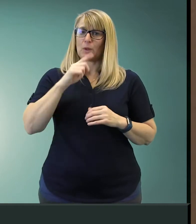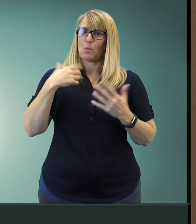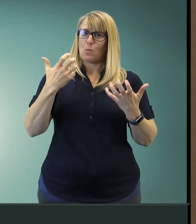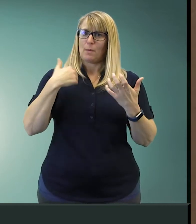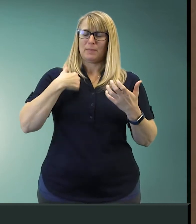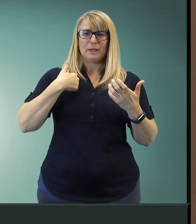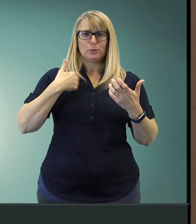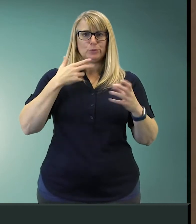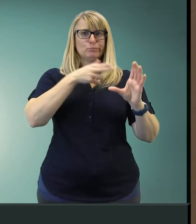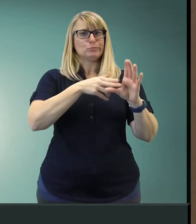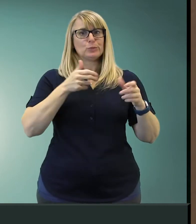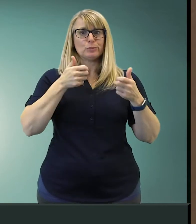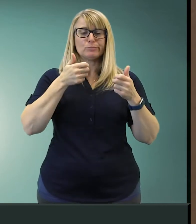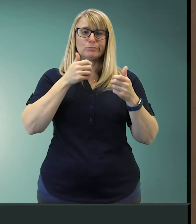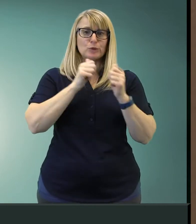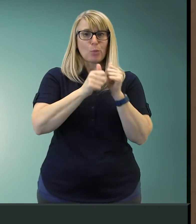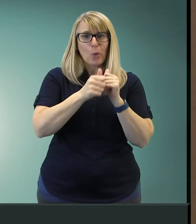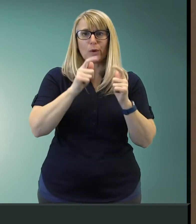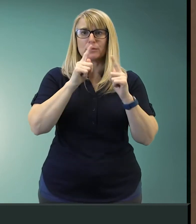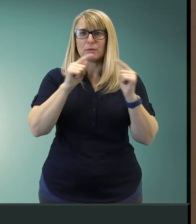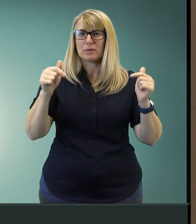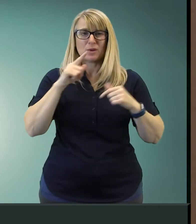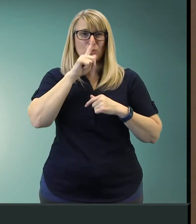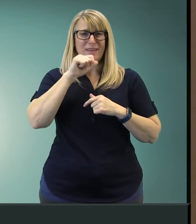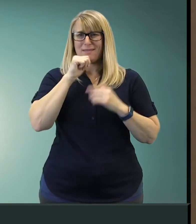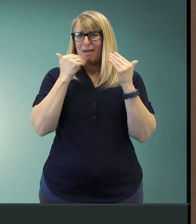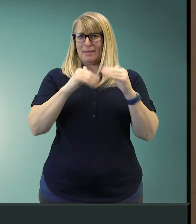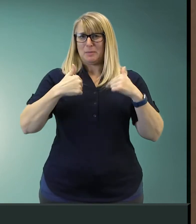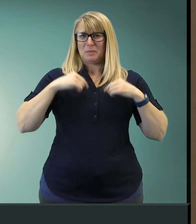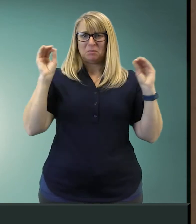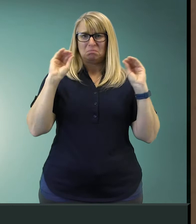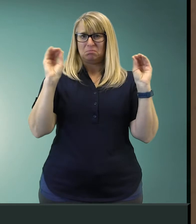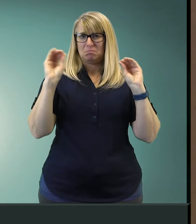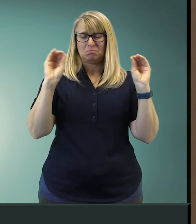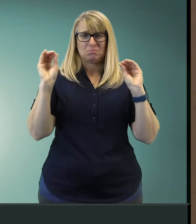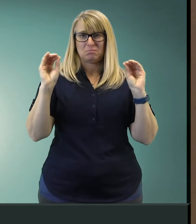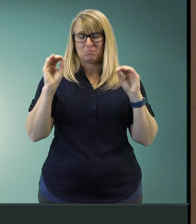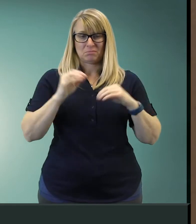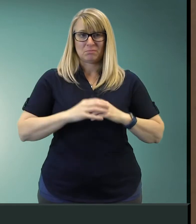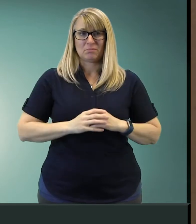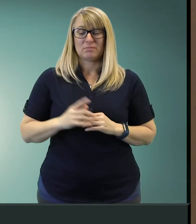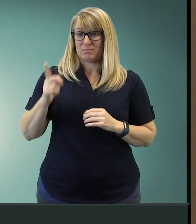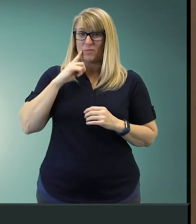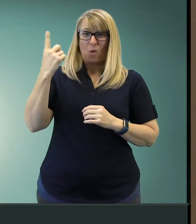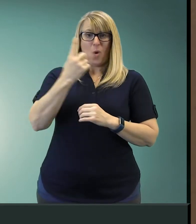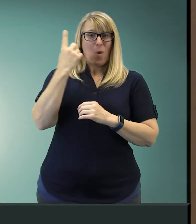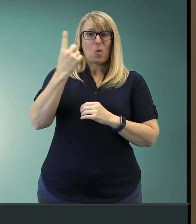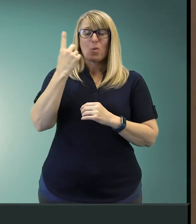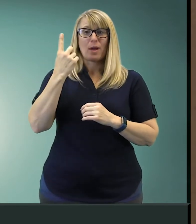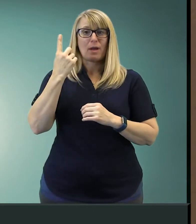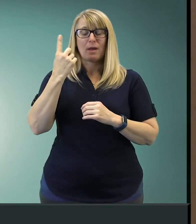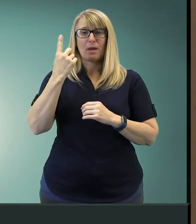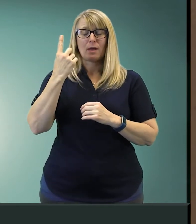They've allowed me to do sports. Basically, they really didn't limit me on anything.